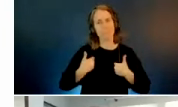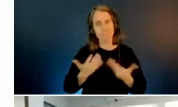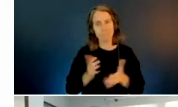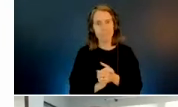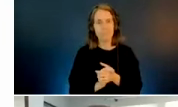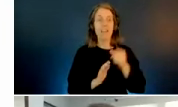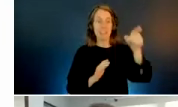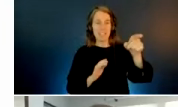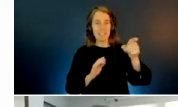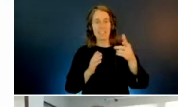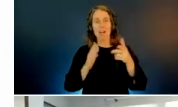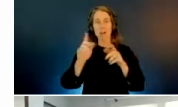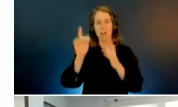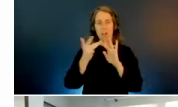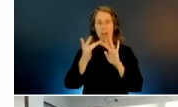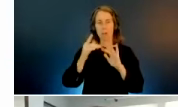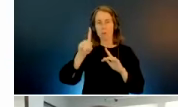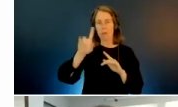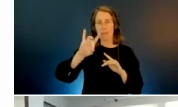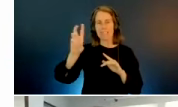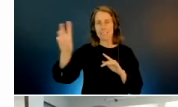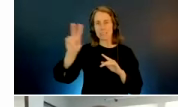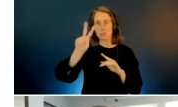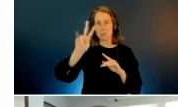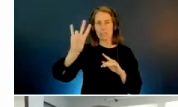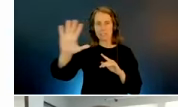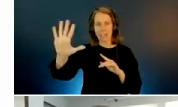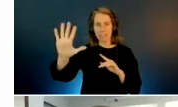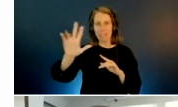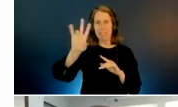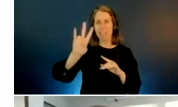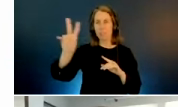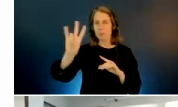going to reach and take in referral staff if you have just like a quick question about some sort